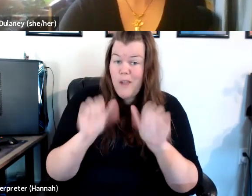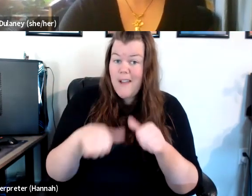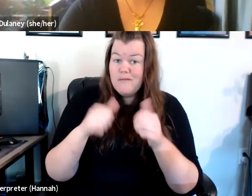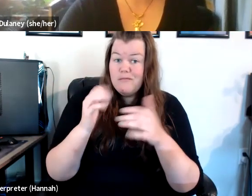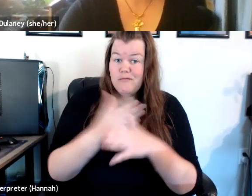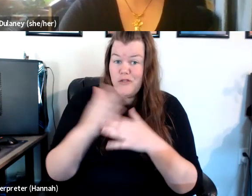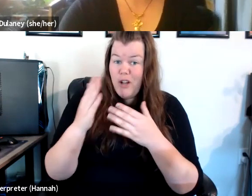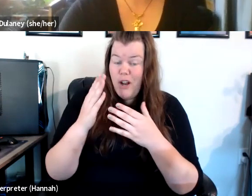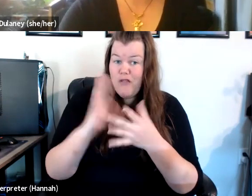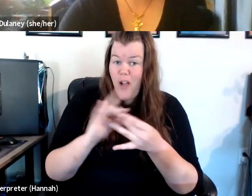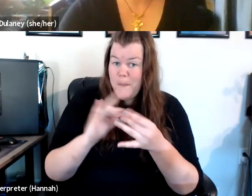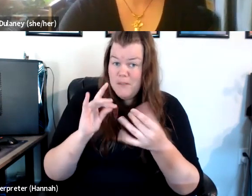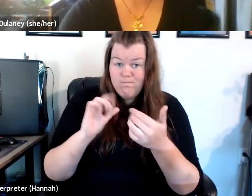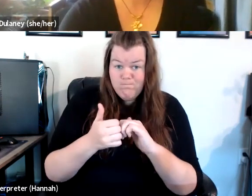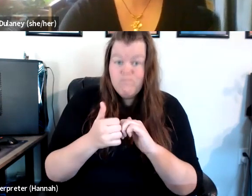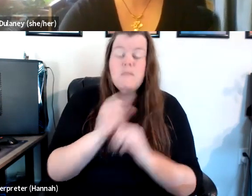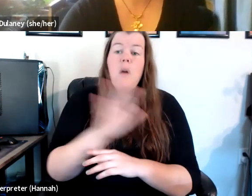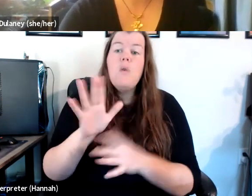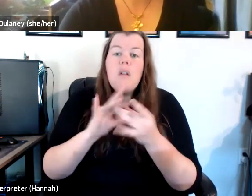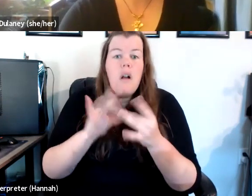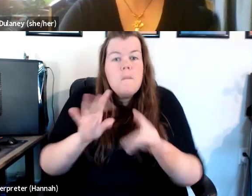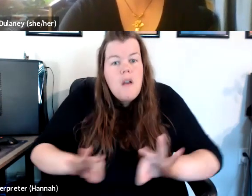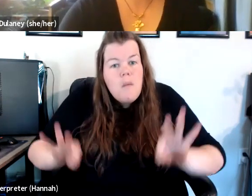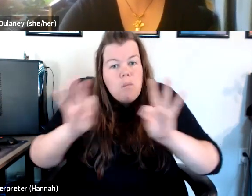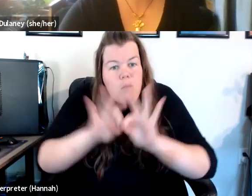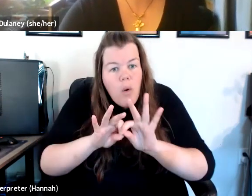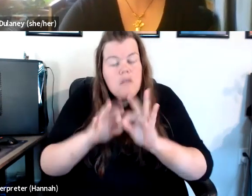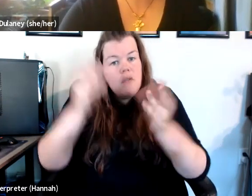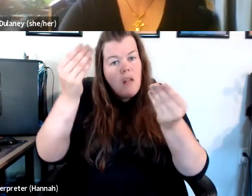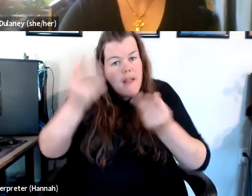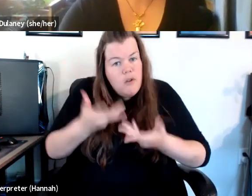Your comments are very important. They help us know if the plan that we've put together